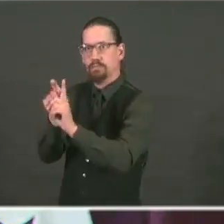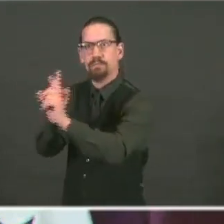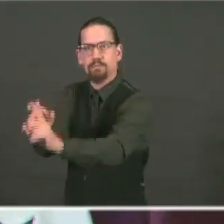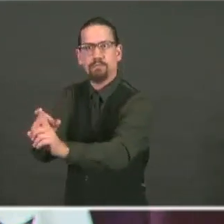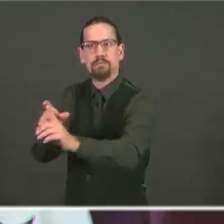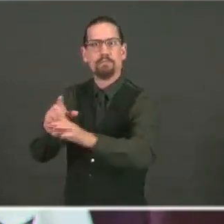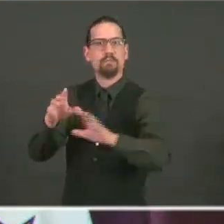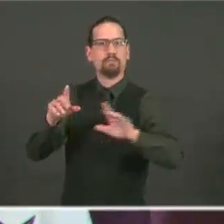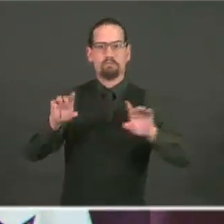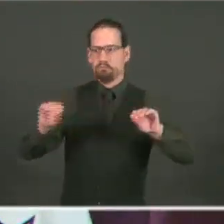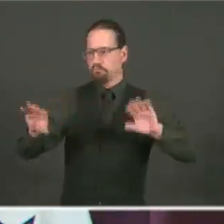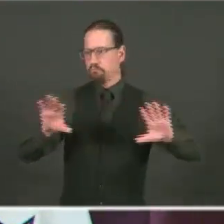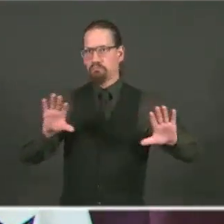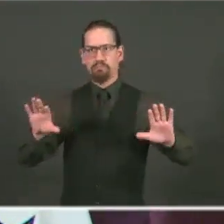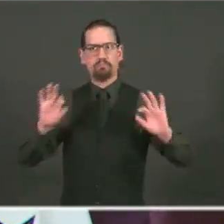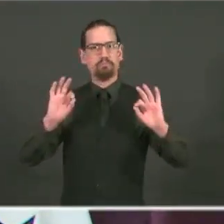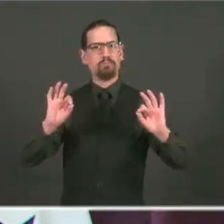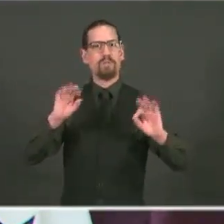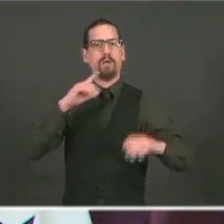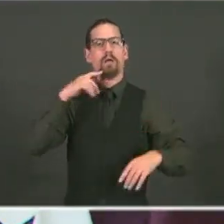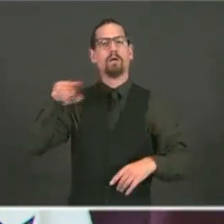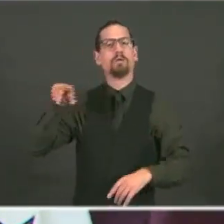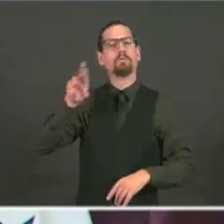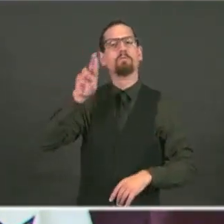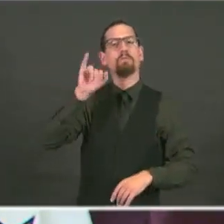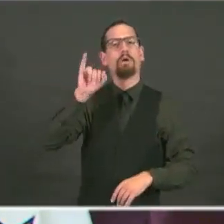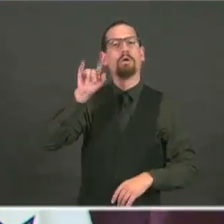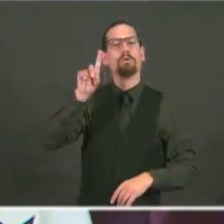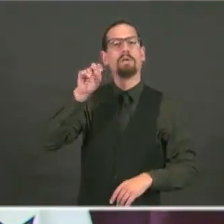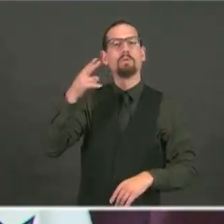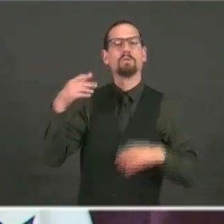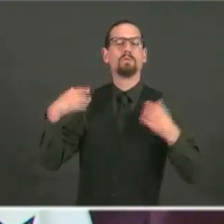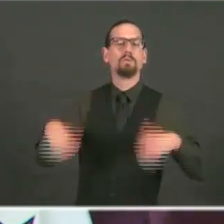VIGILANT. SO FAR HATS OFF TO THE